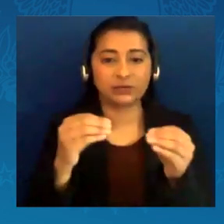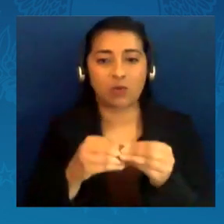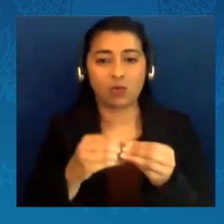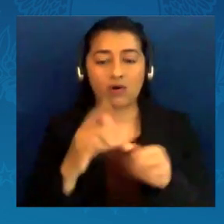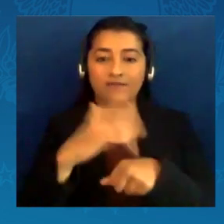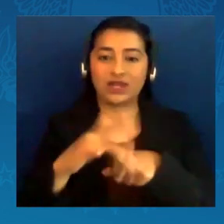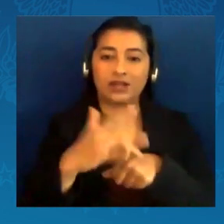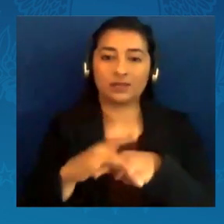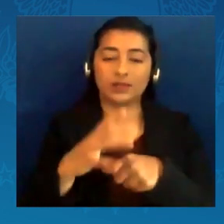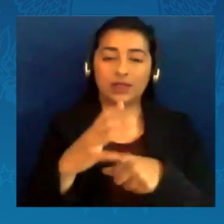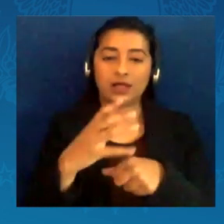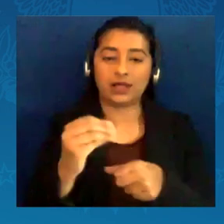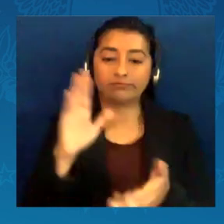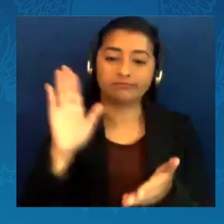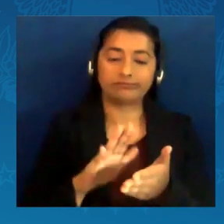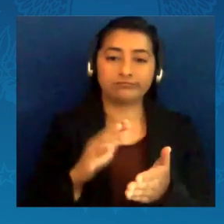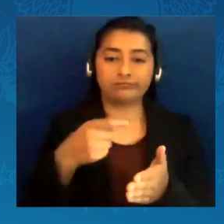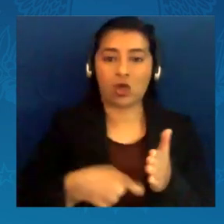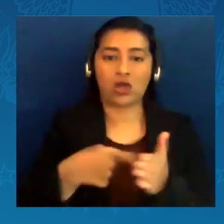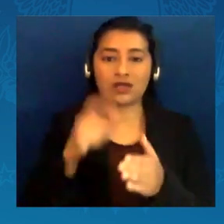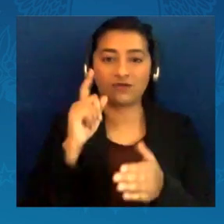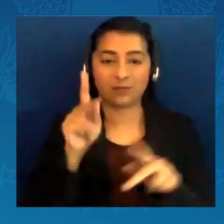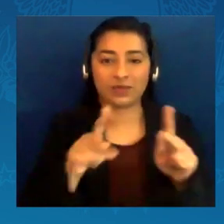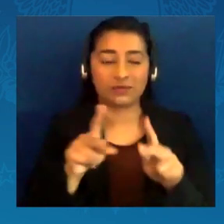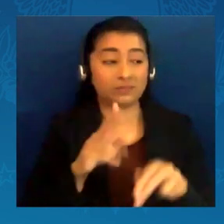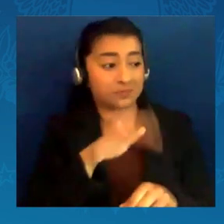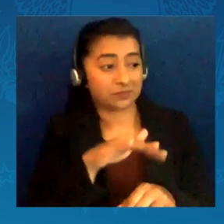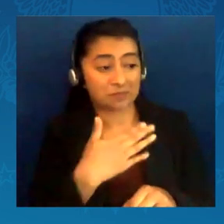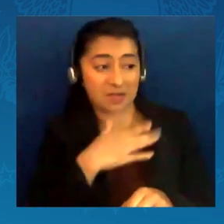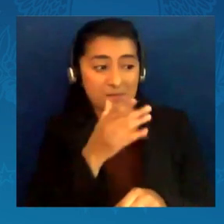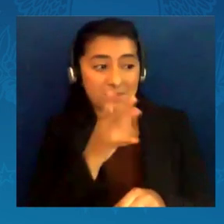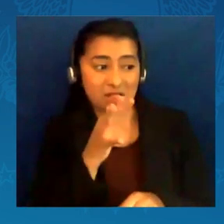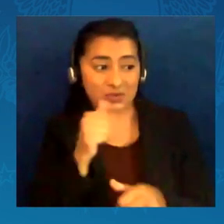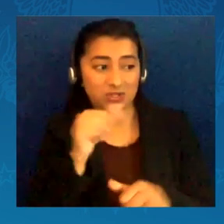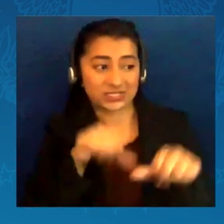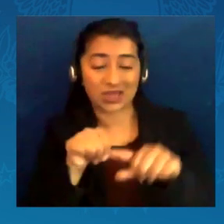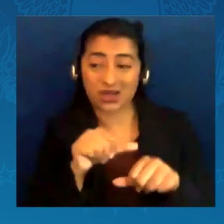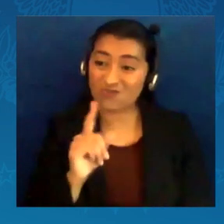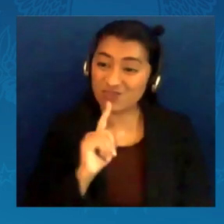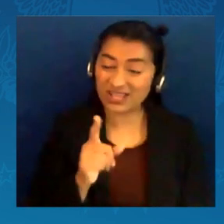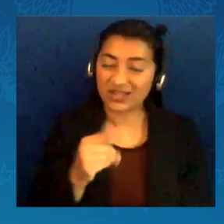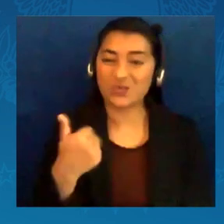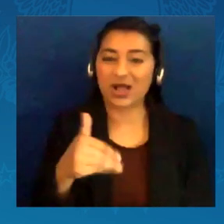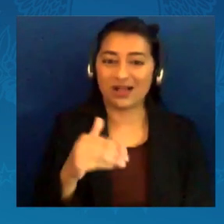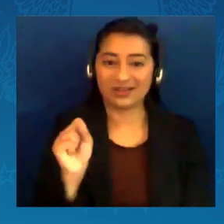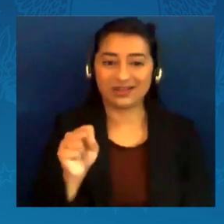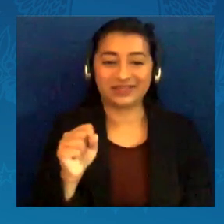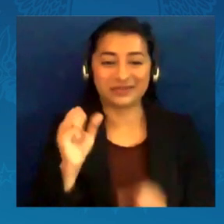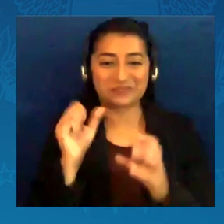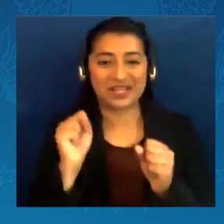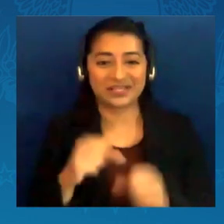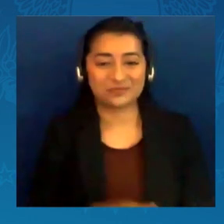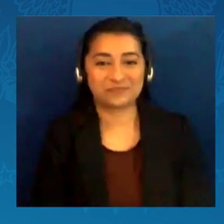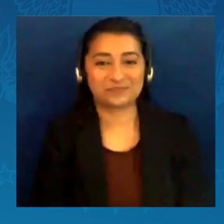The Vice President: That's when -- you know, my mother was a scientist? Male Speaker: Was she, that's amazing. The Vice President: And one of the few women